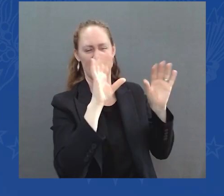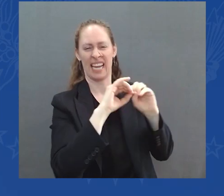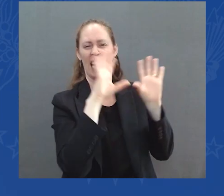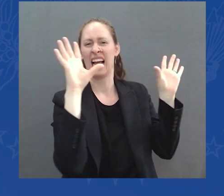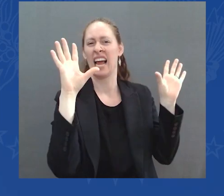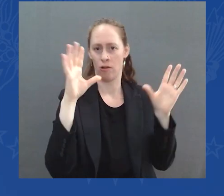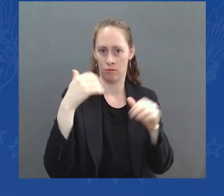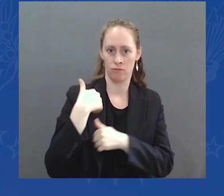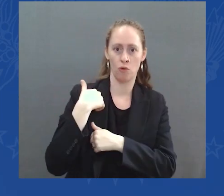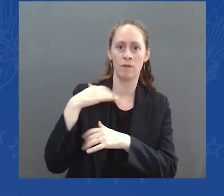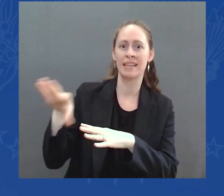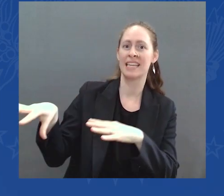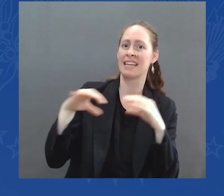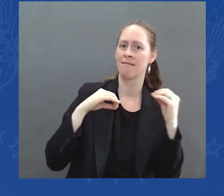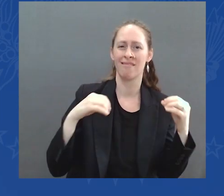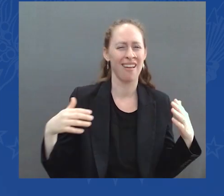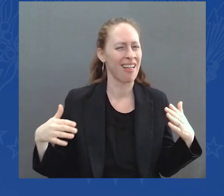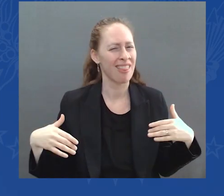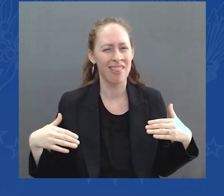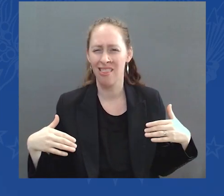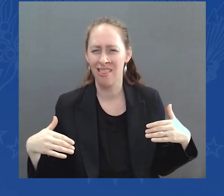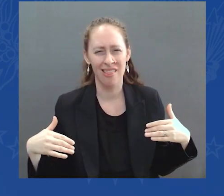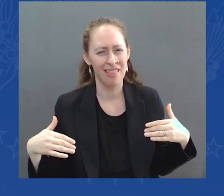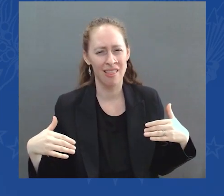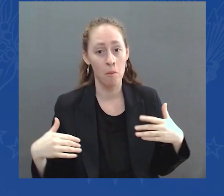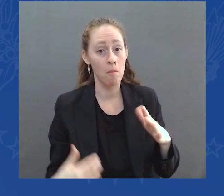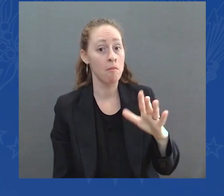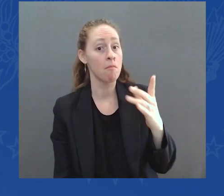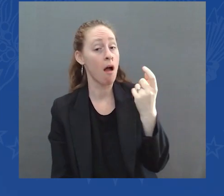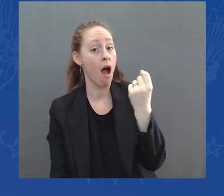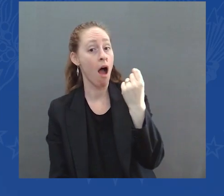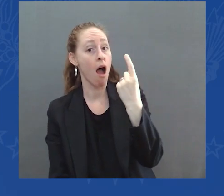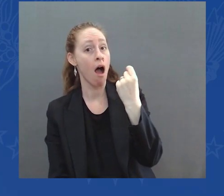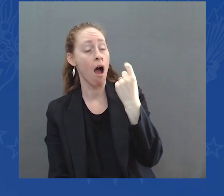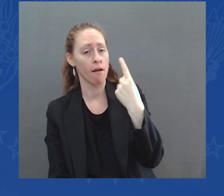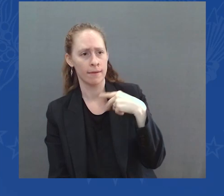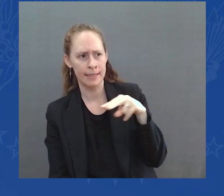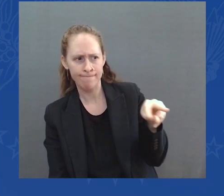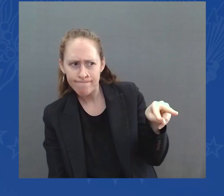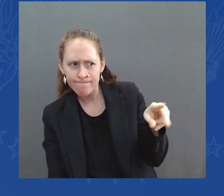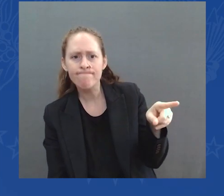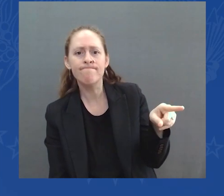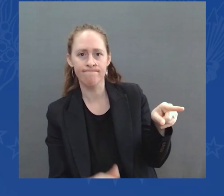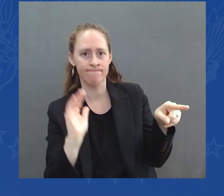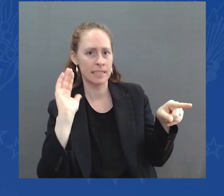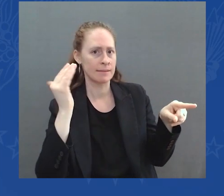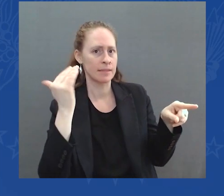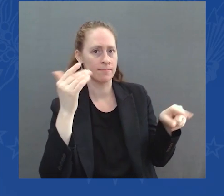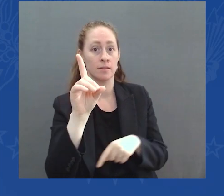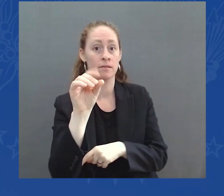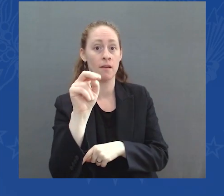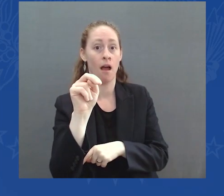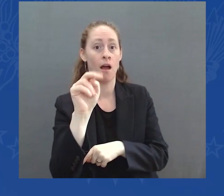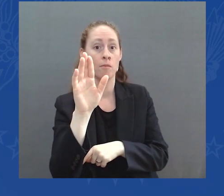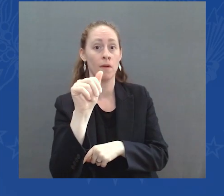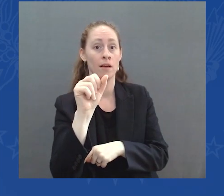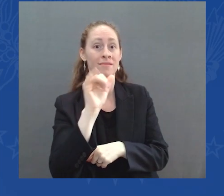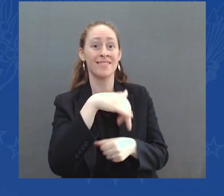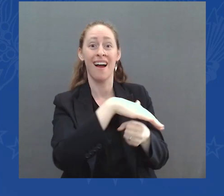that he is beefing up his troops down in the Donbas area. Depending on your view of Putin -- I'm a little skeptical --